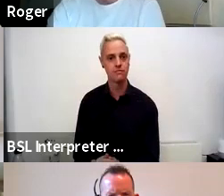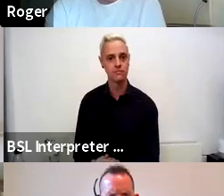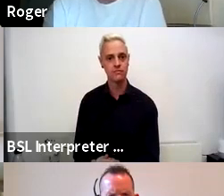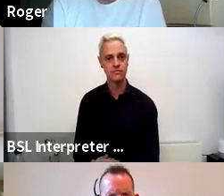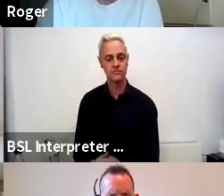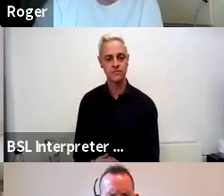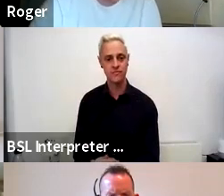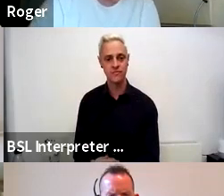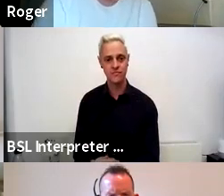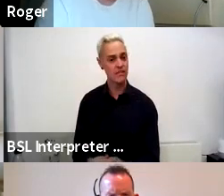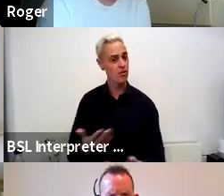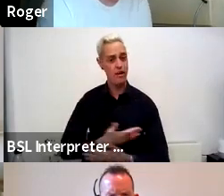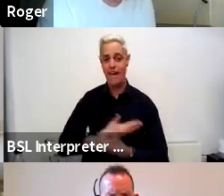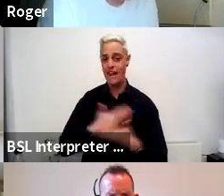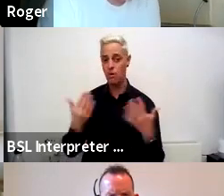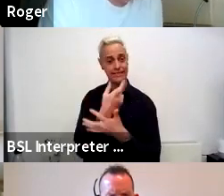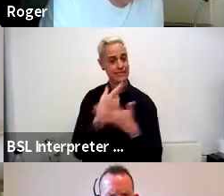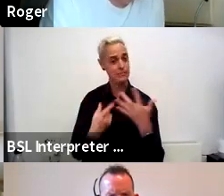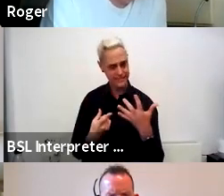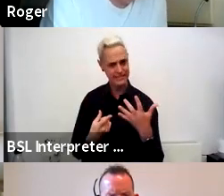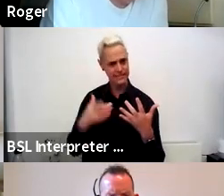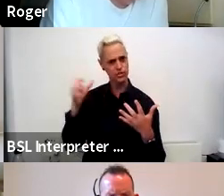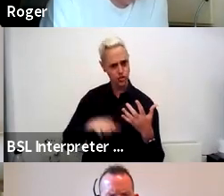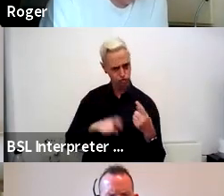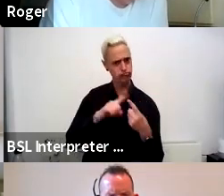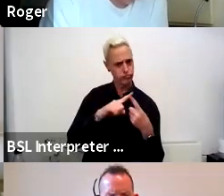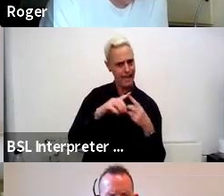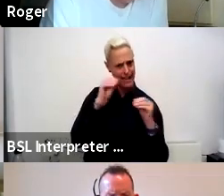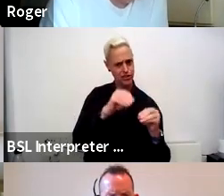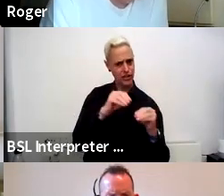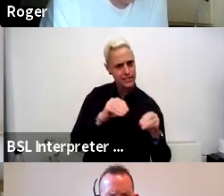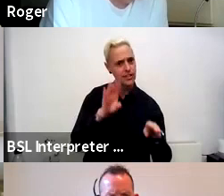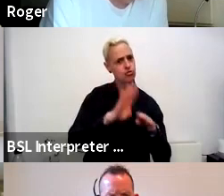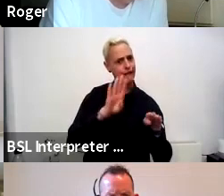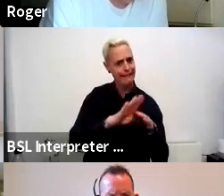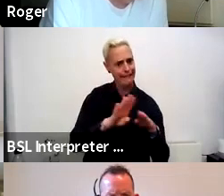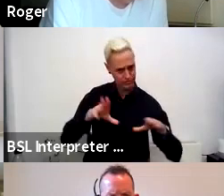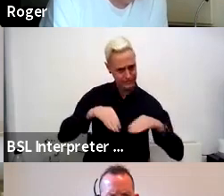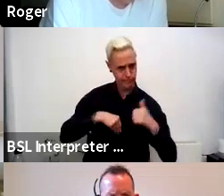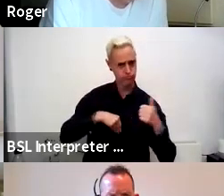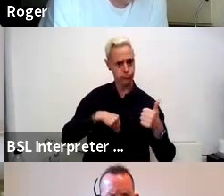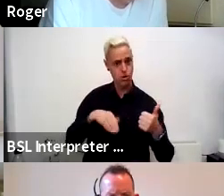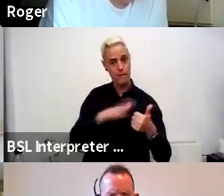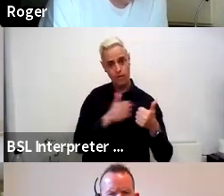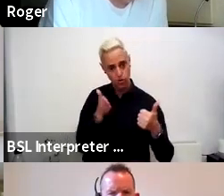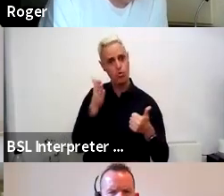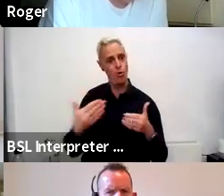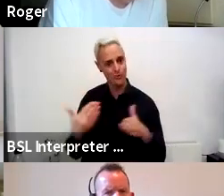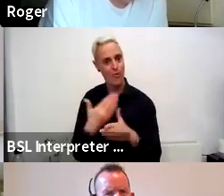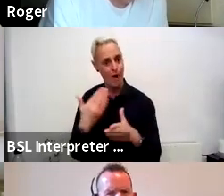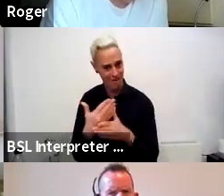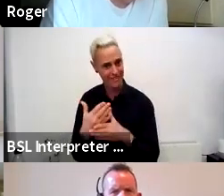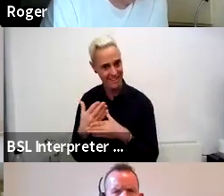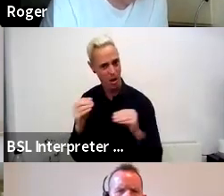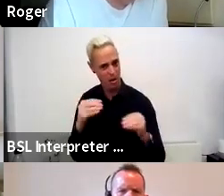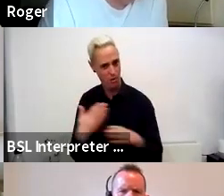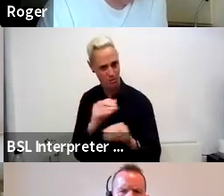I want everyone with a disability to get the education and training that they need. so they can go into work and employment.